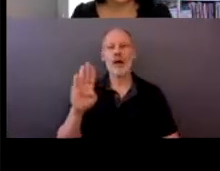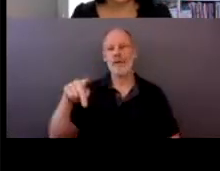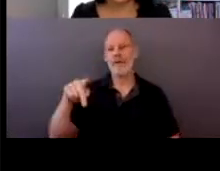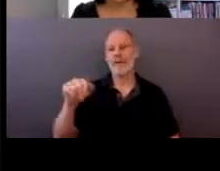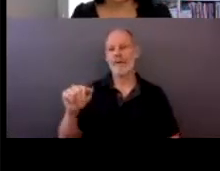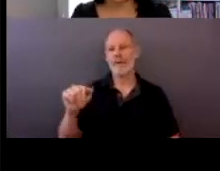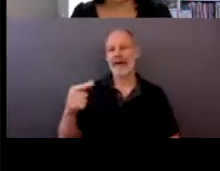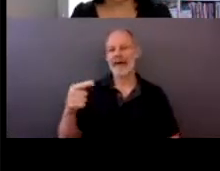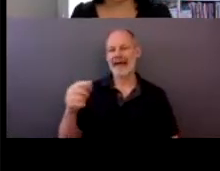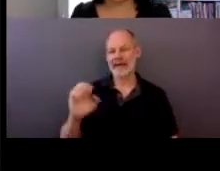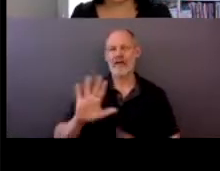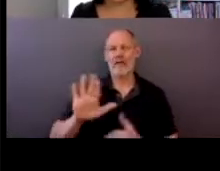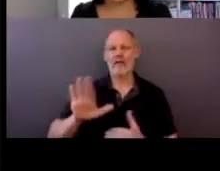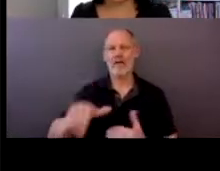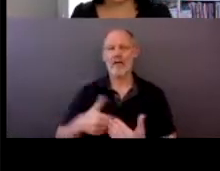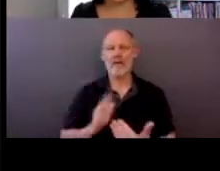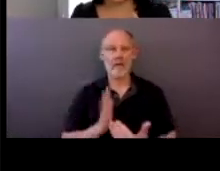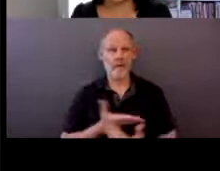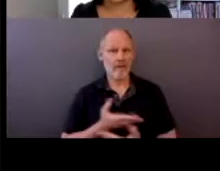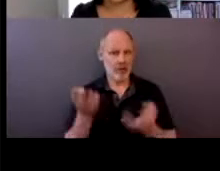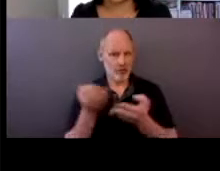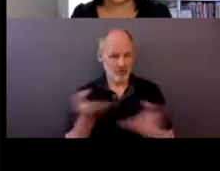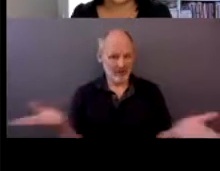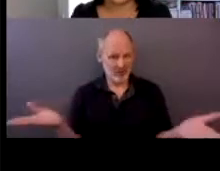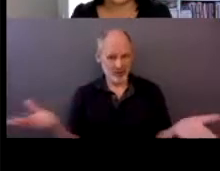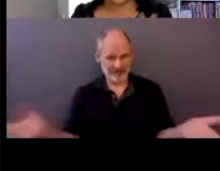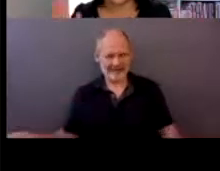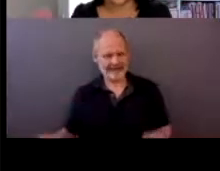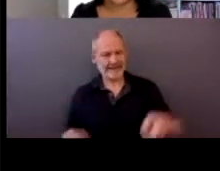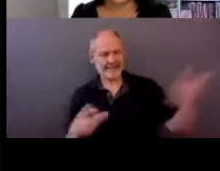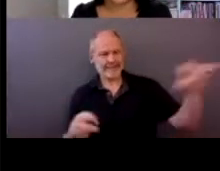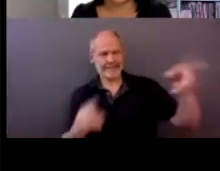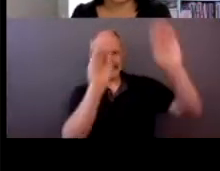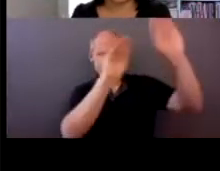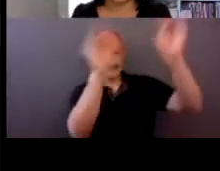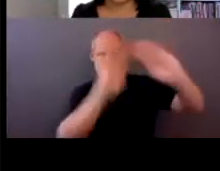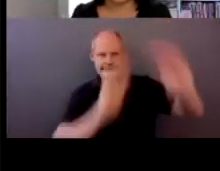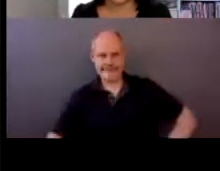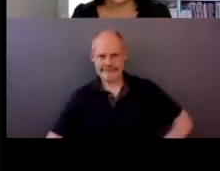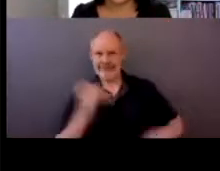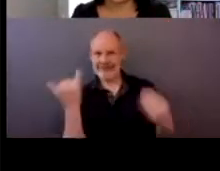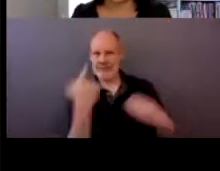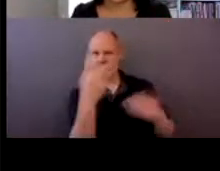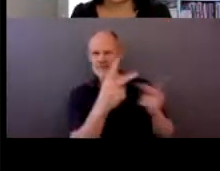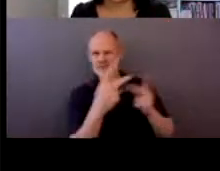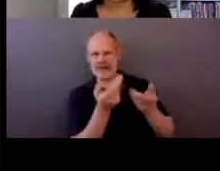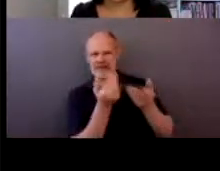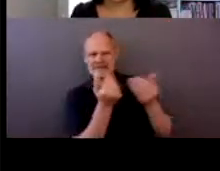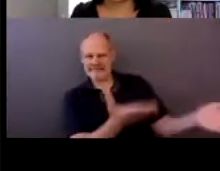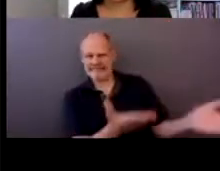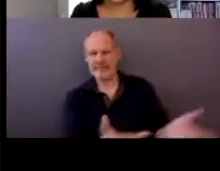that was a result of teamwork with internal diversity committee. And so that was exciting to